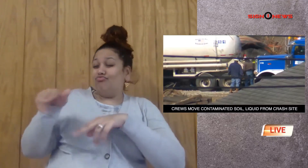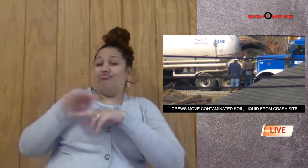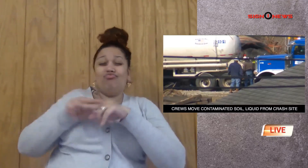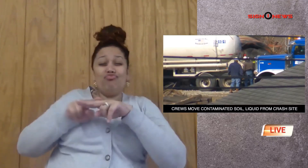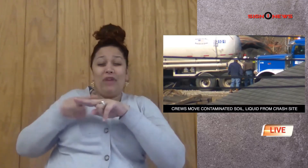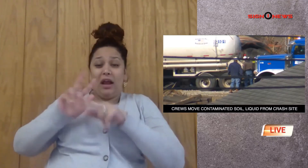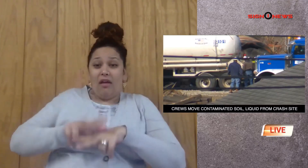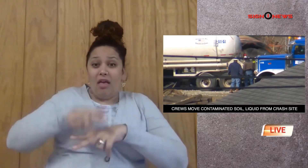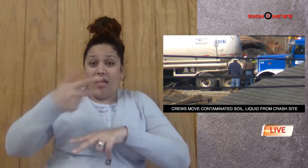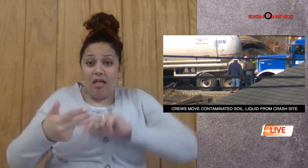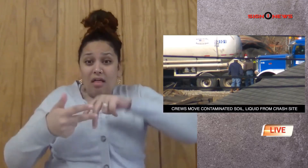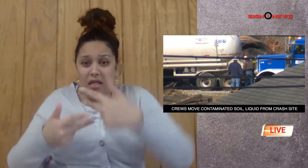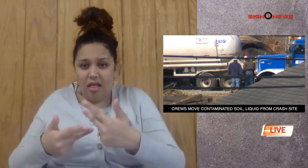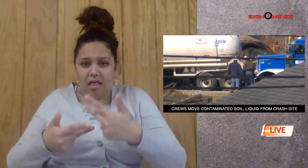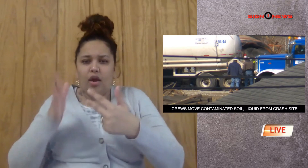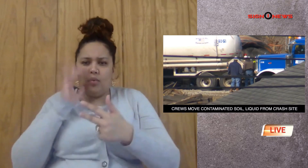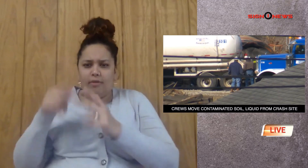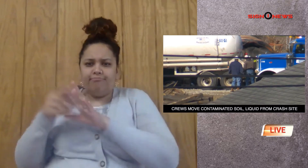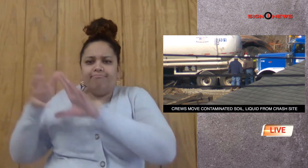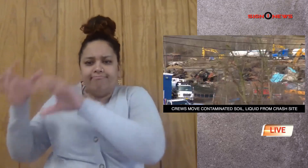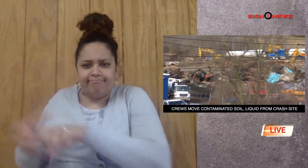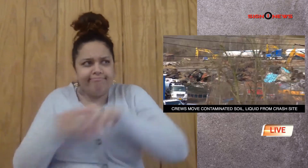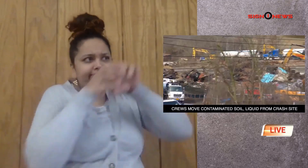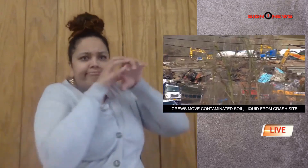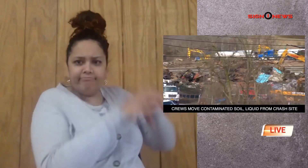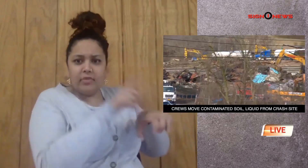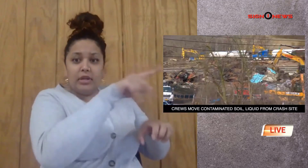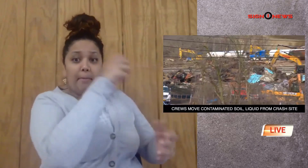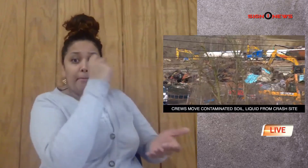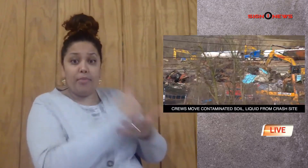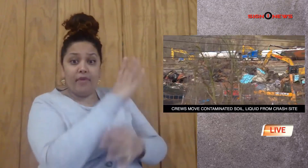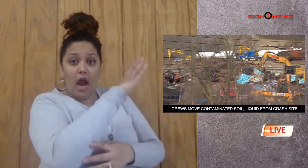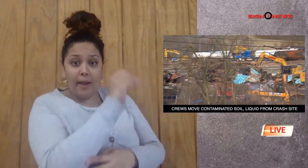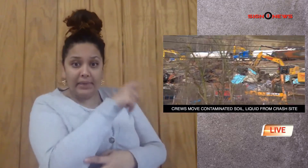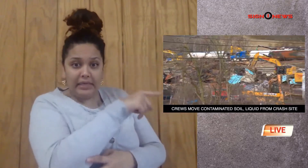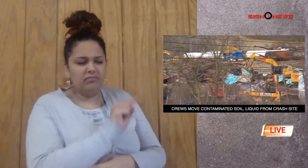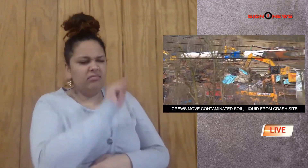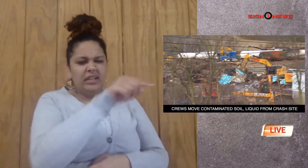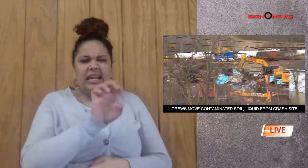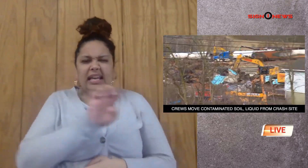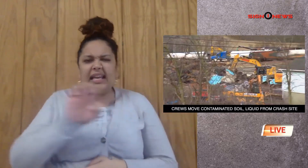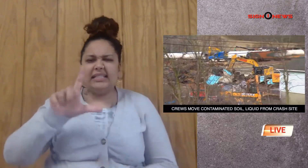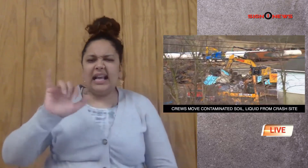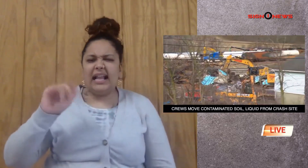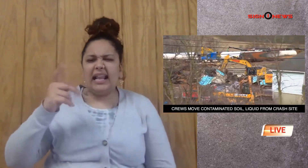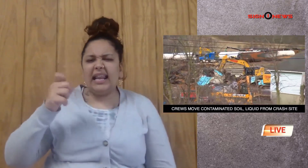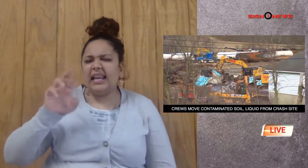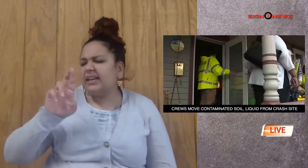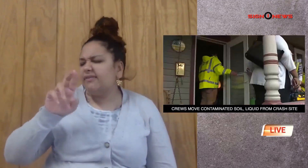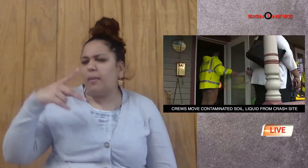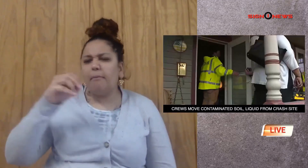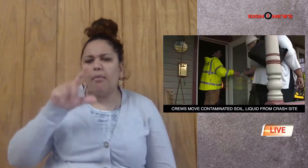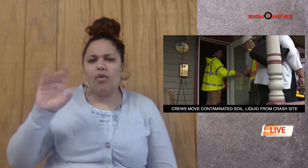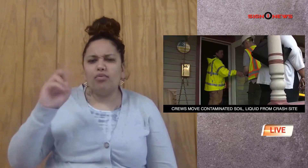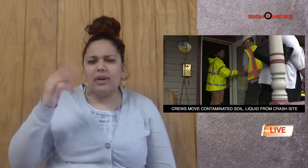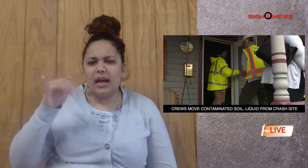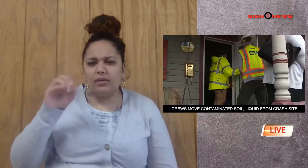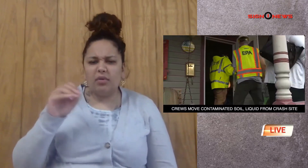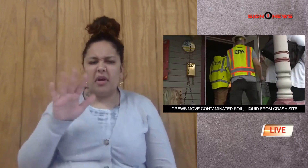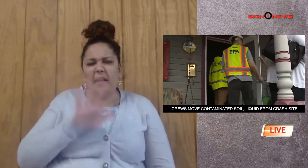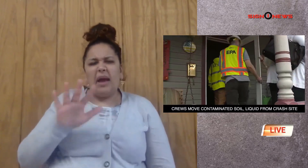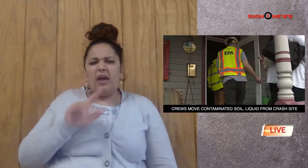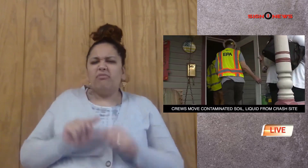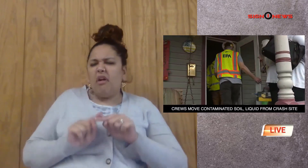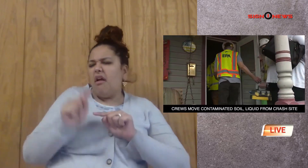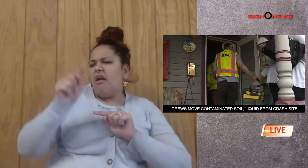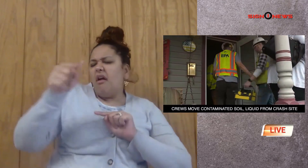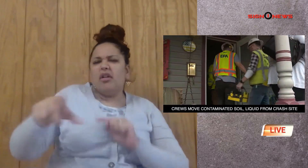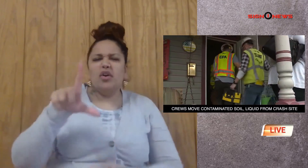train derailment will be incinerated at an approved company in East Liverpool Ohio which